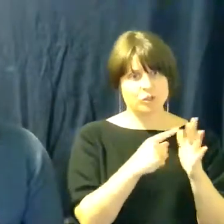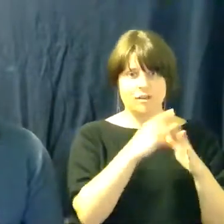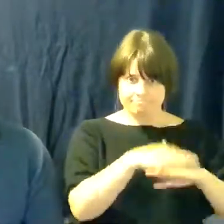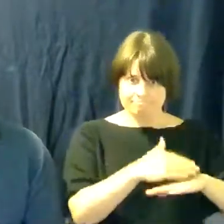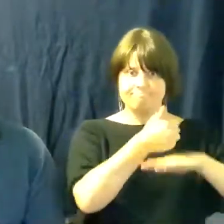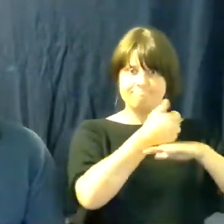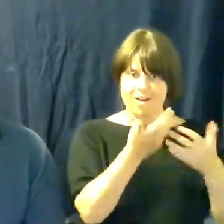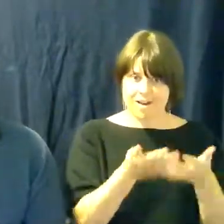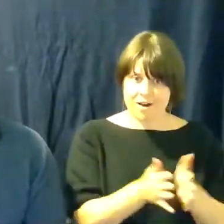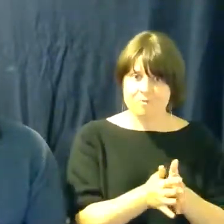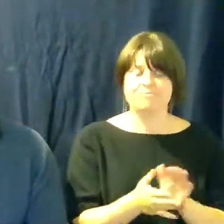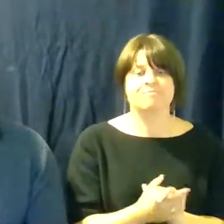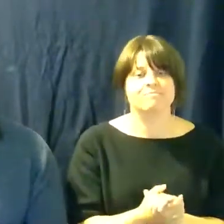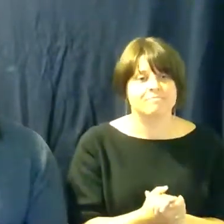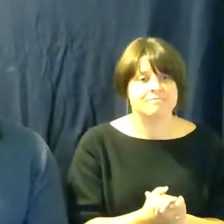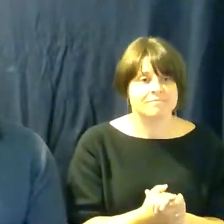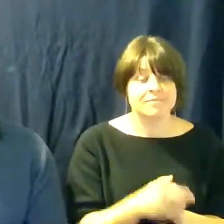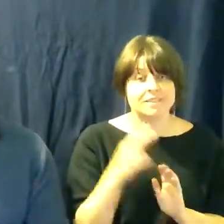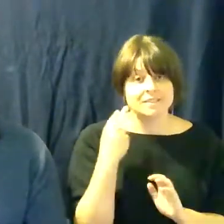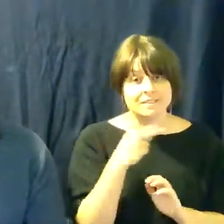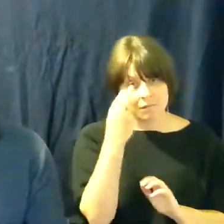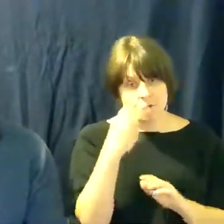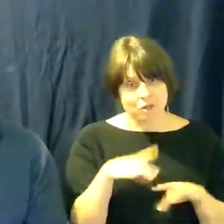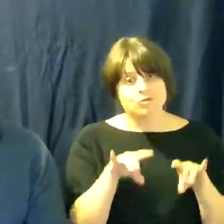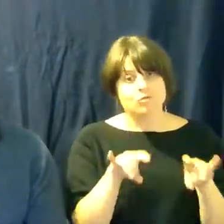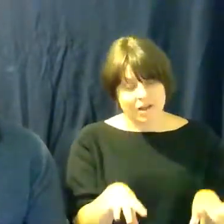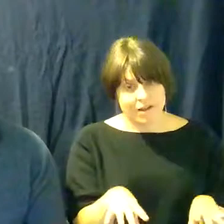Meredith and I are working on. Firstly, I'm going to talk about how